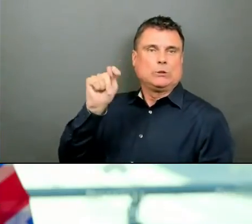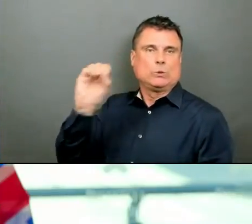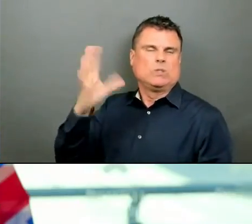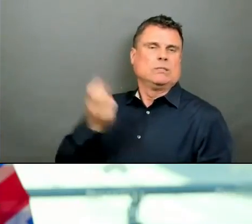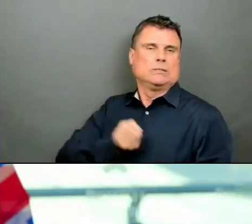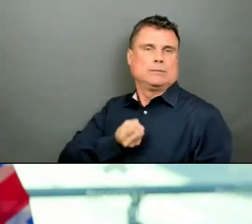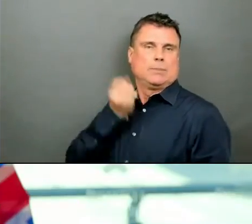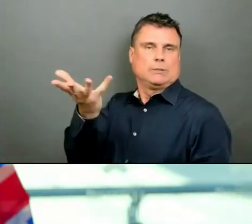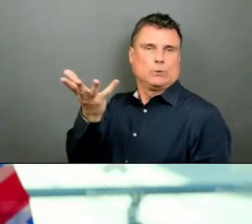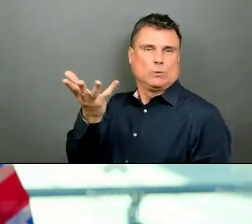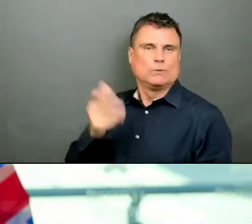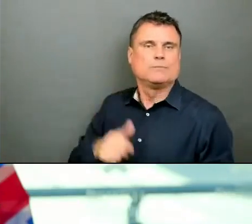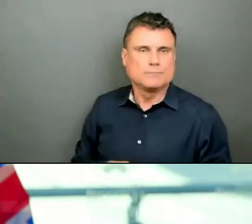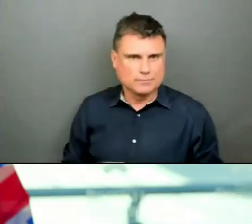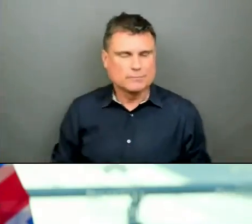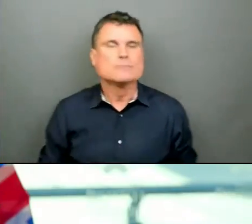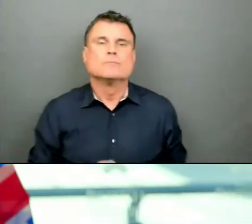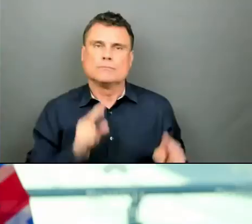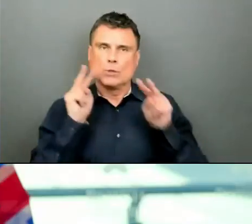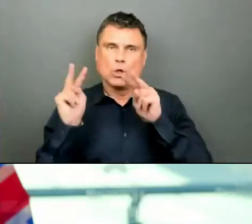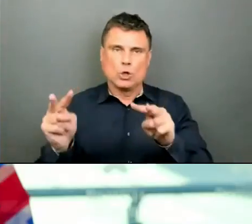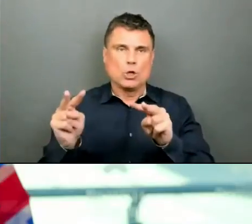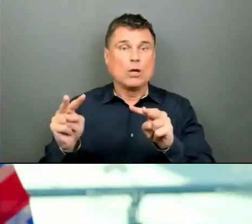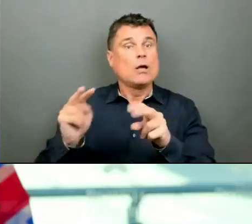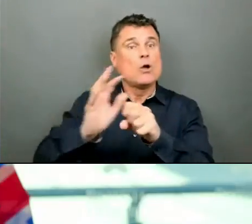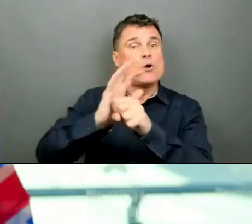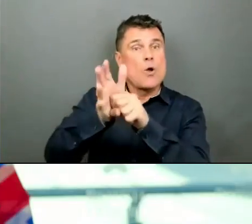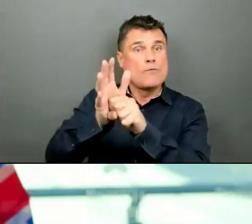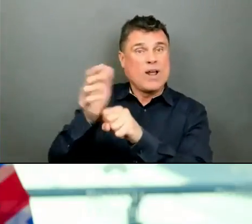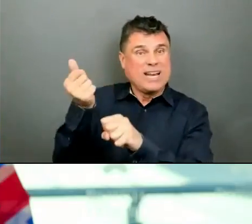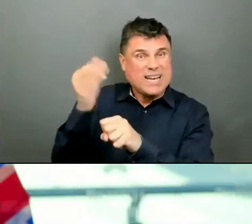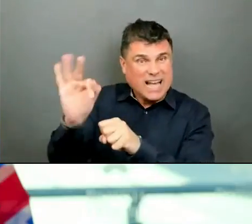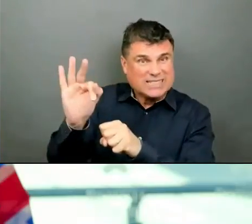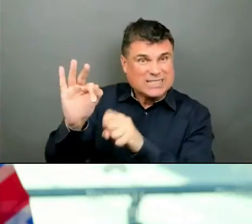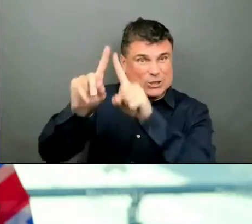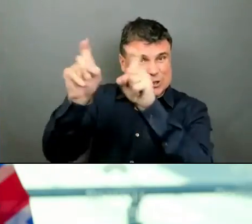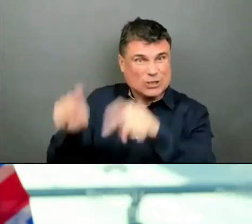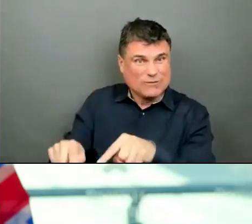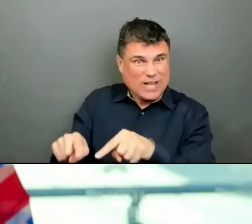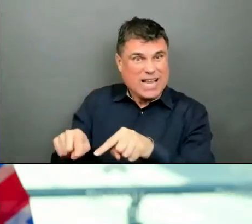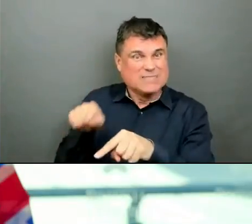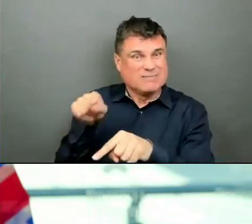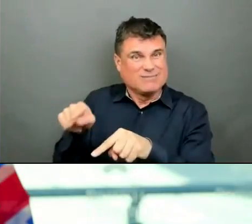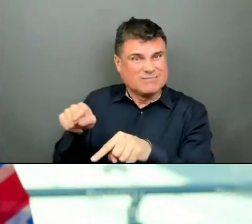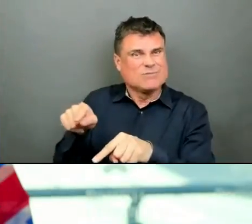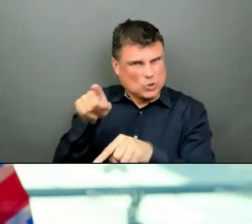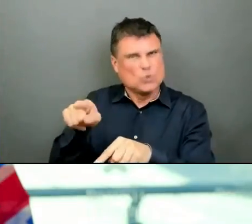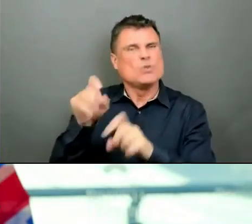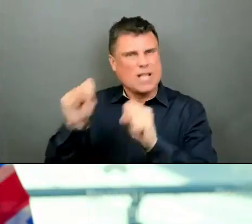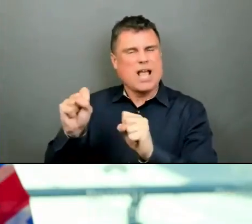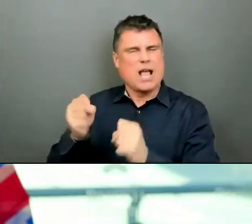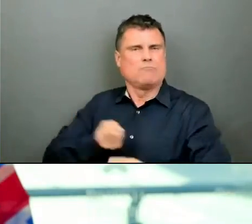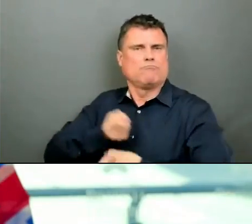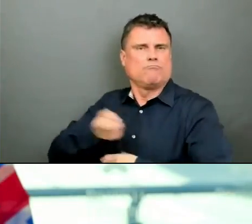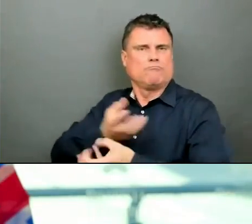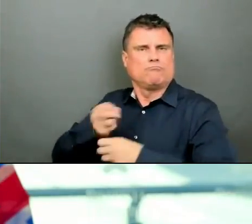the website. And I encourage every one once again to participate and to help those who don't have online access